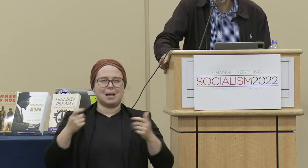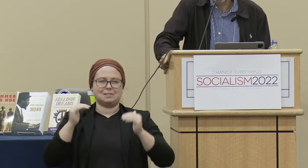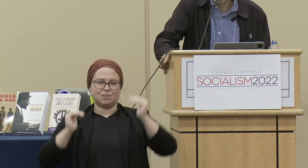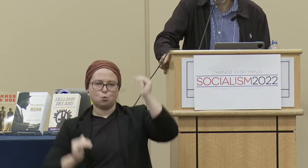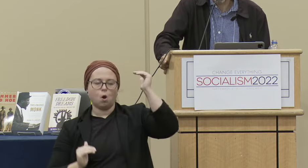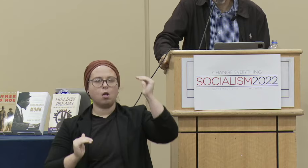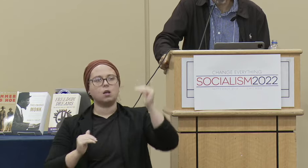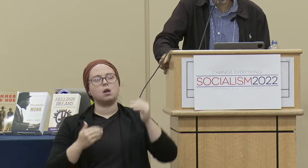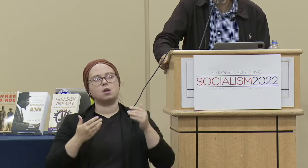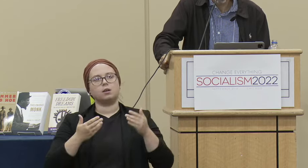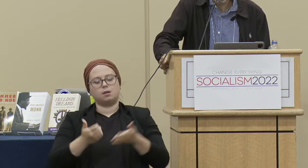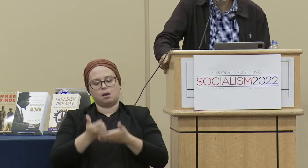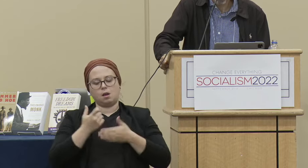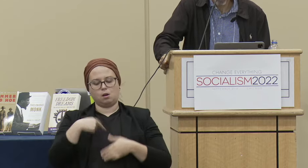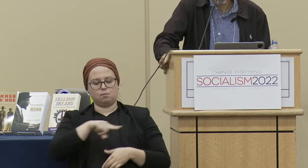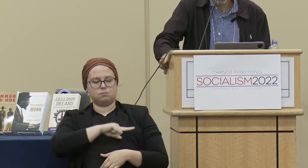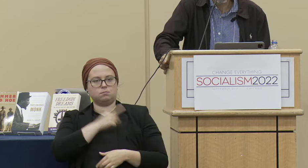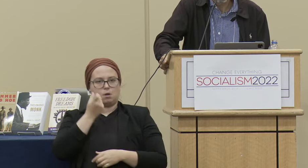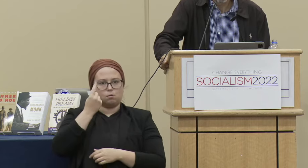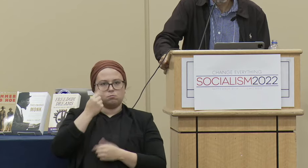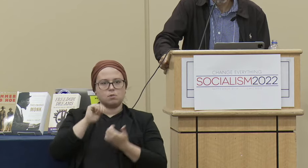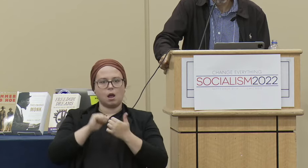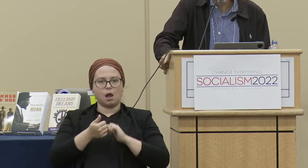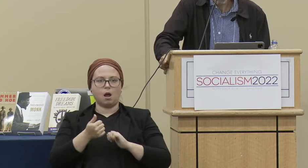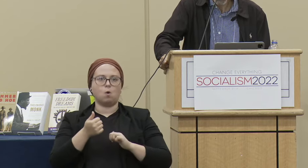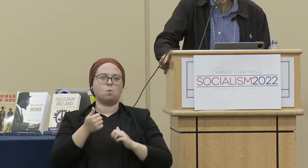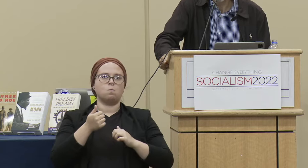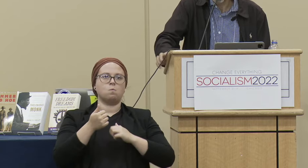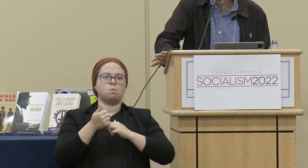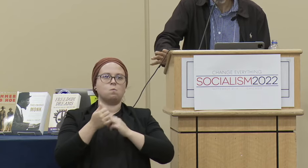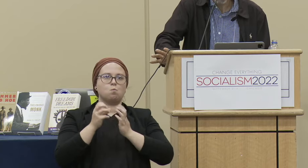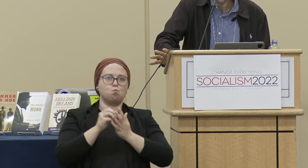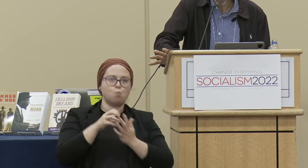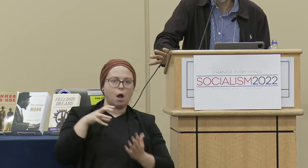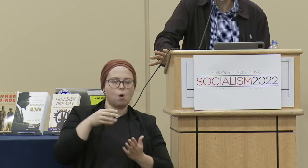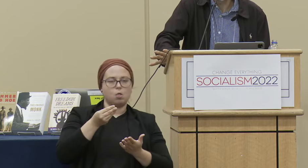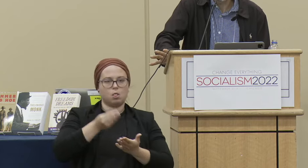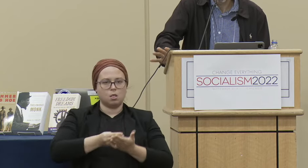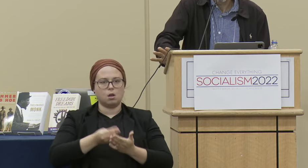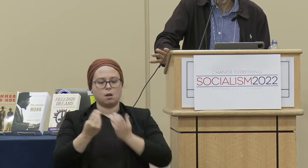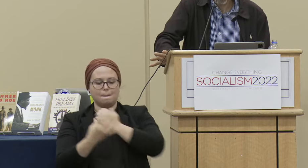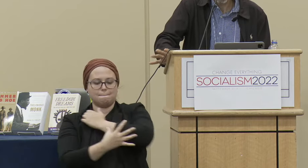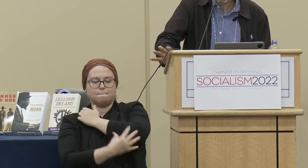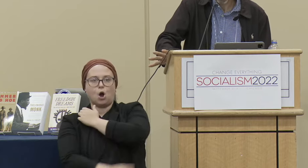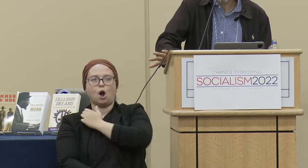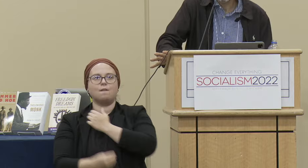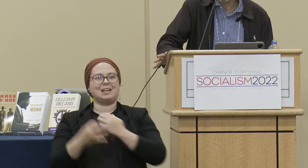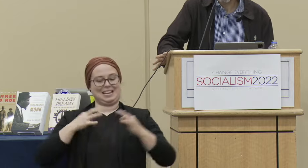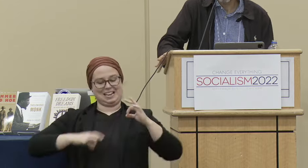capitalism and massive inequality, it helps us all understand how wealth and poverty are made under